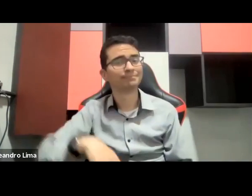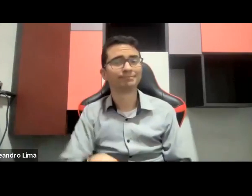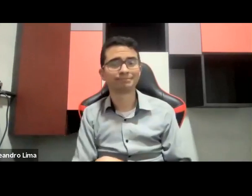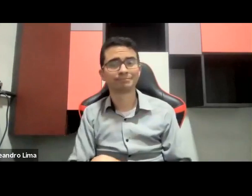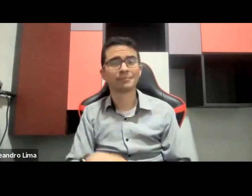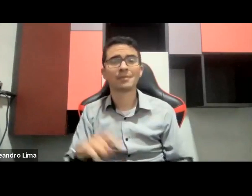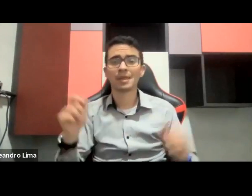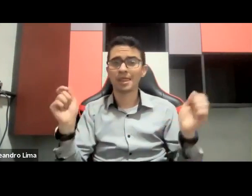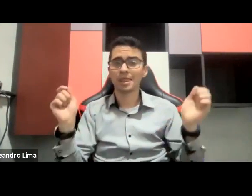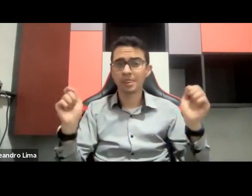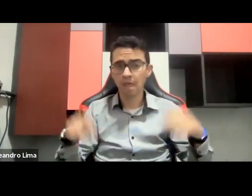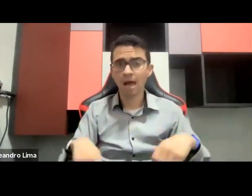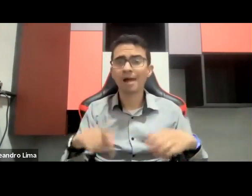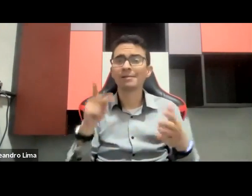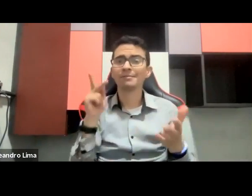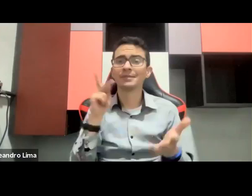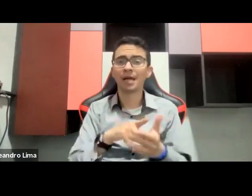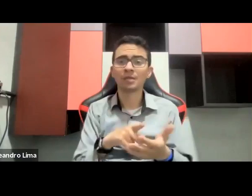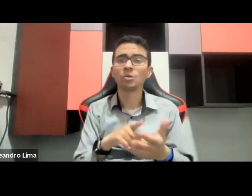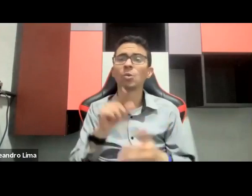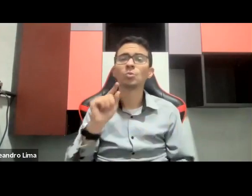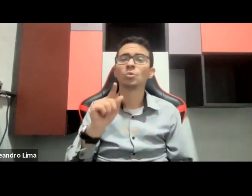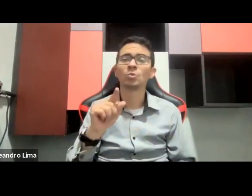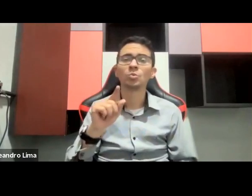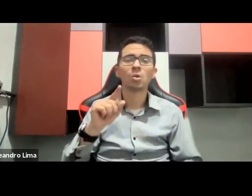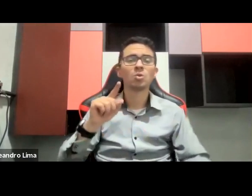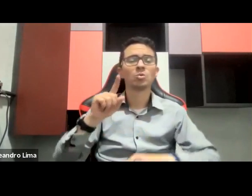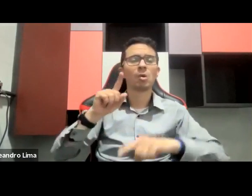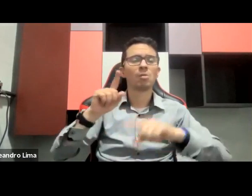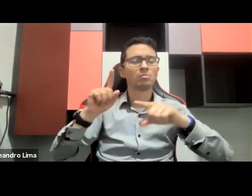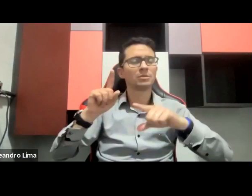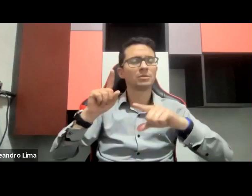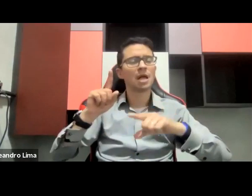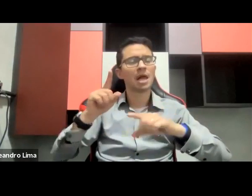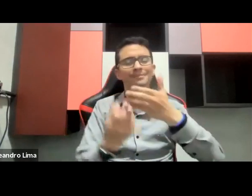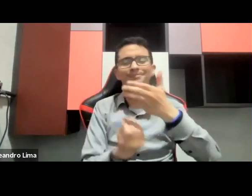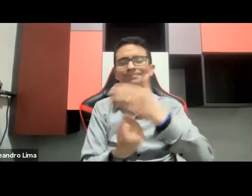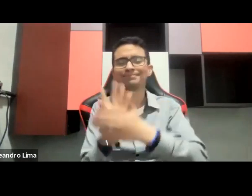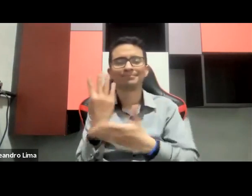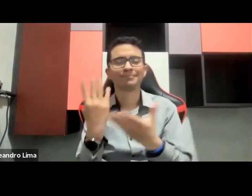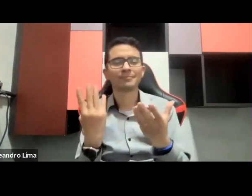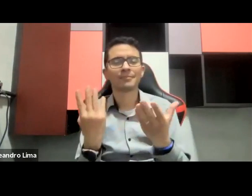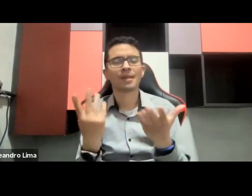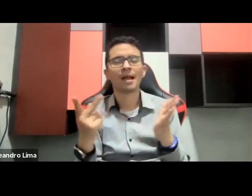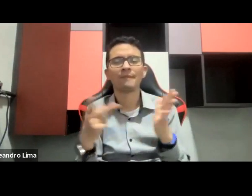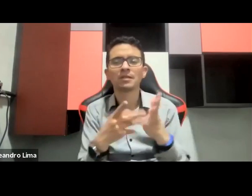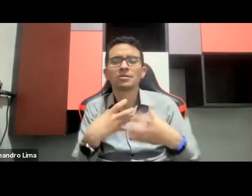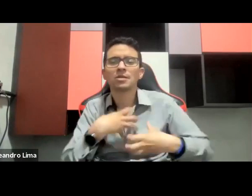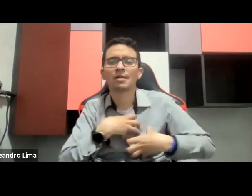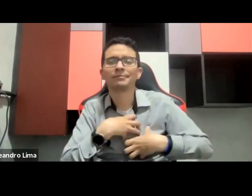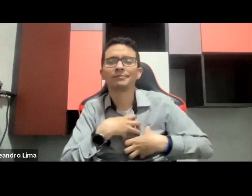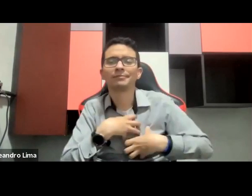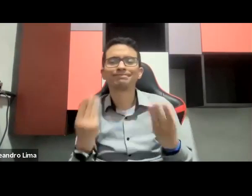of a realistic possibility. to produce. e novel or altering e novel or alternative technological novel or alternative